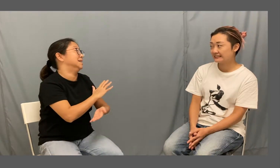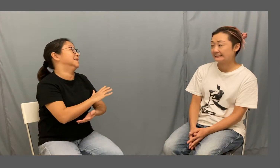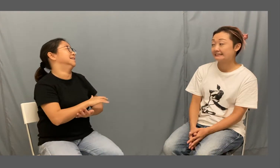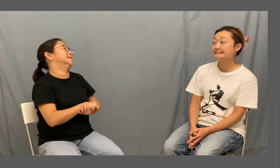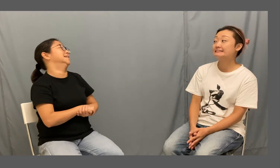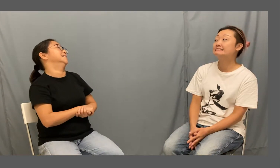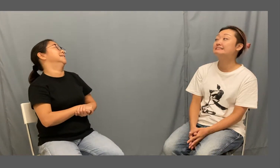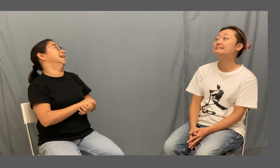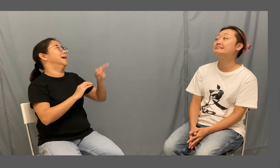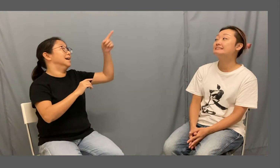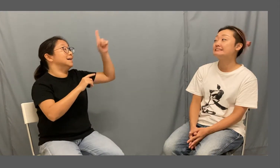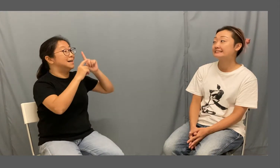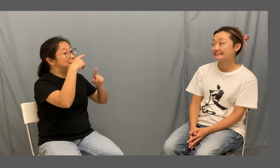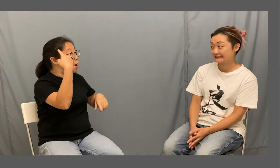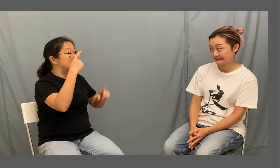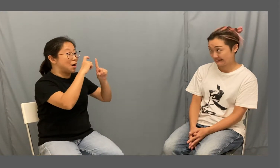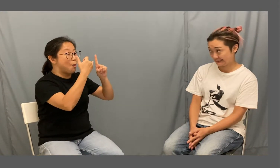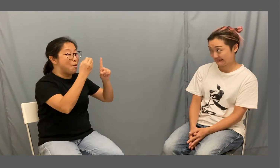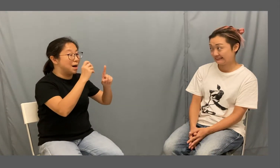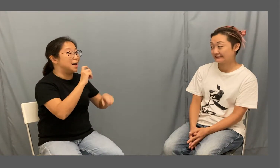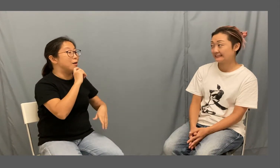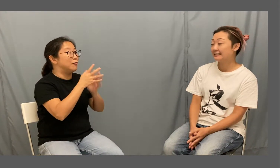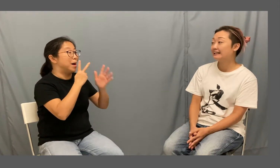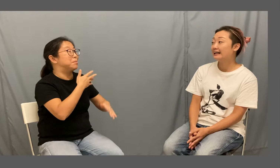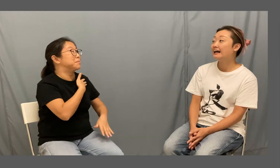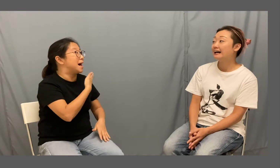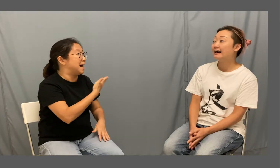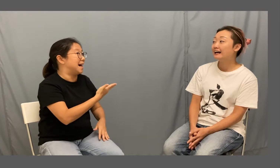The licensing began in the 1960's in the States